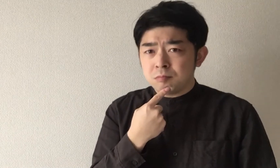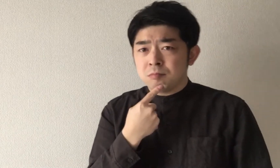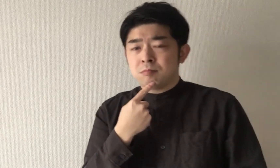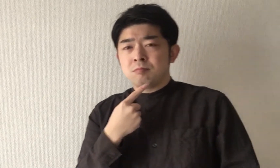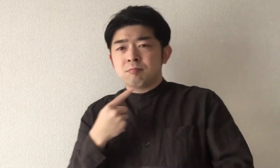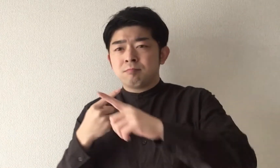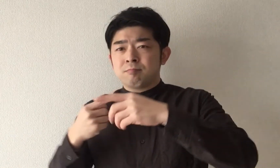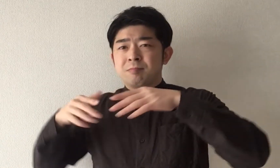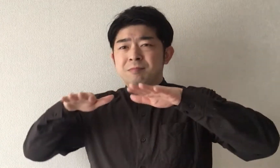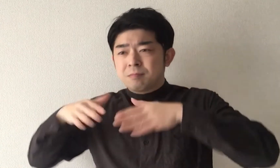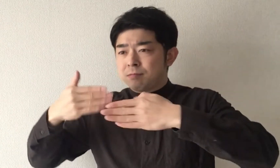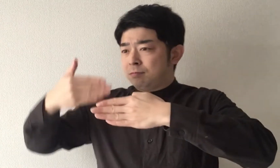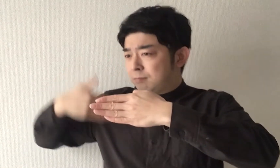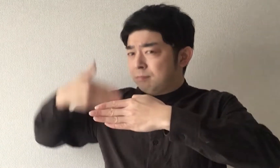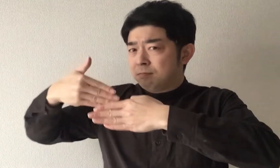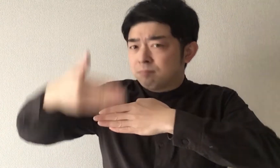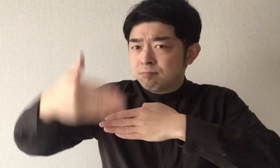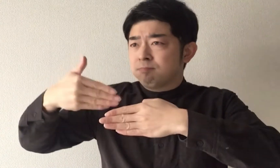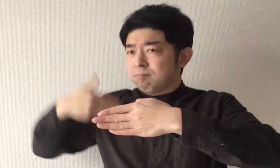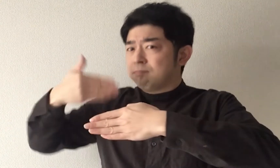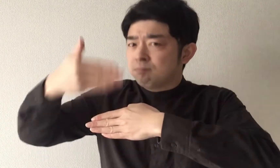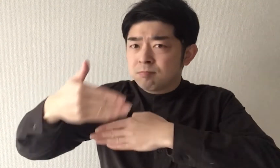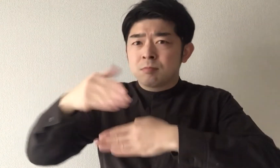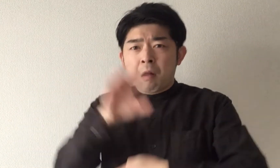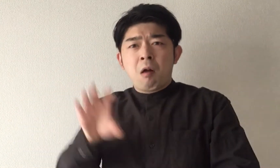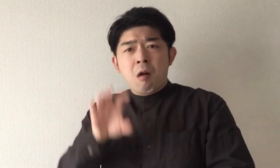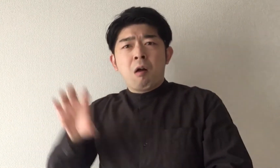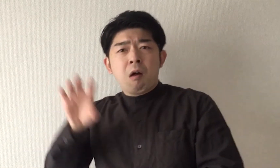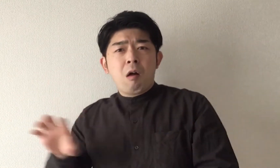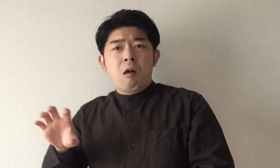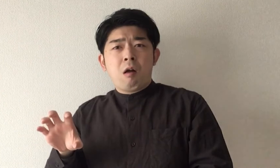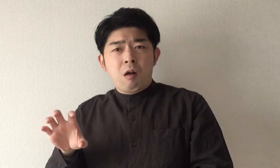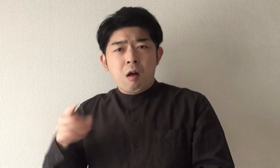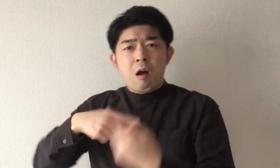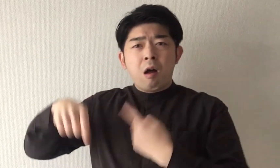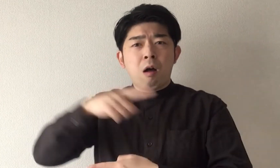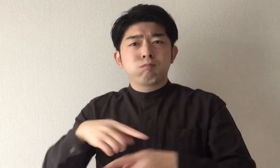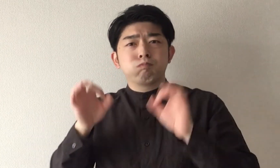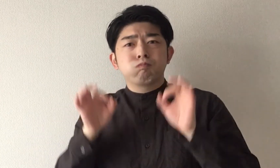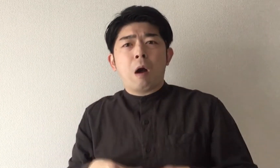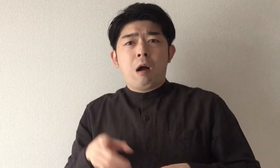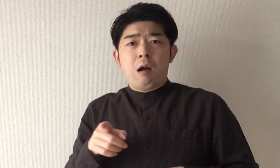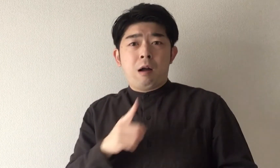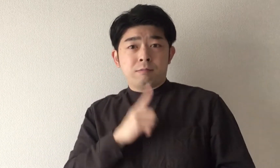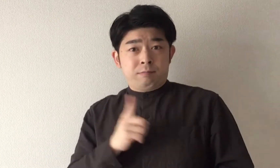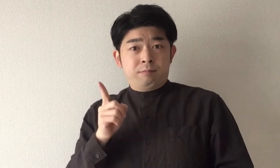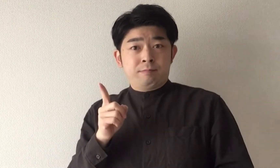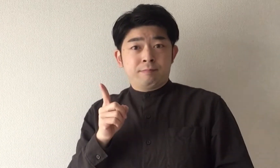he determined that it would enter a vicious circle because the A-series was used to explain the time, the A-series itself.